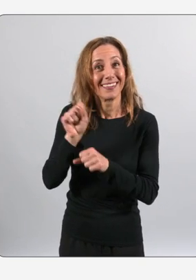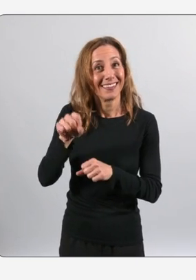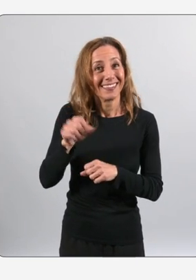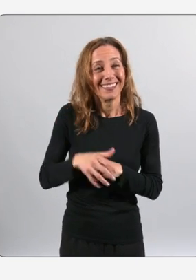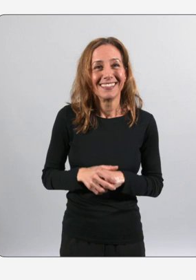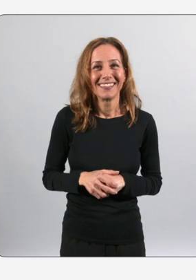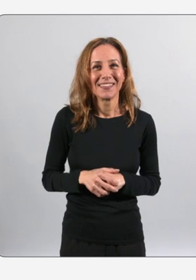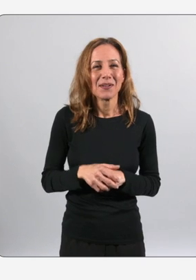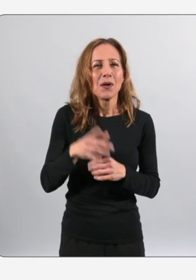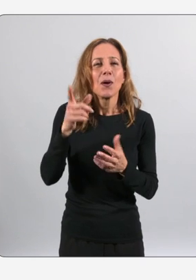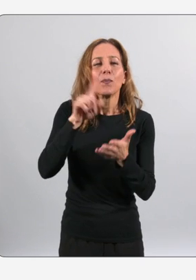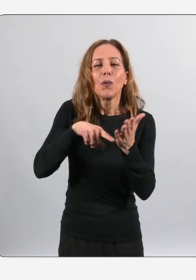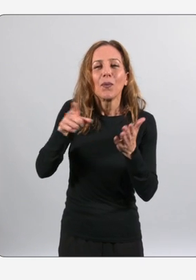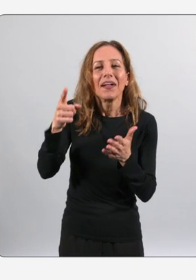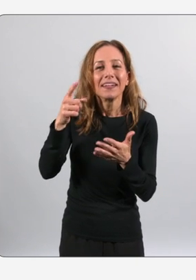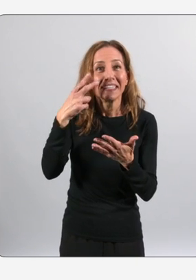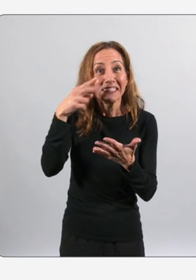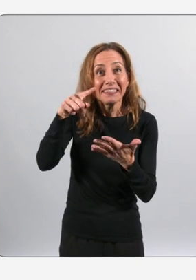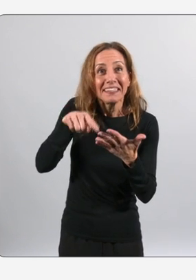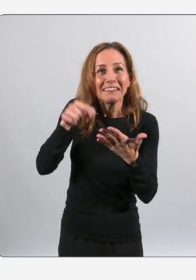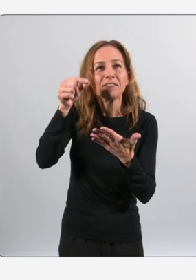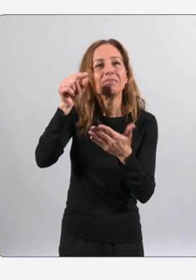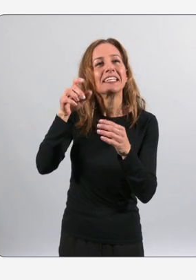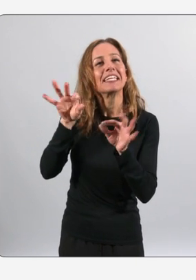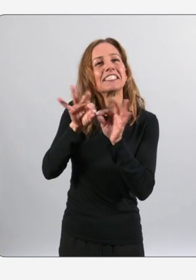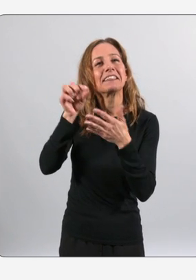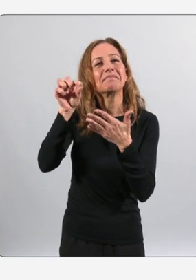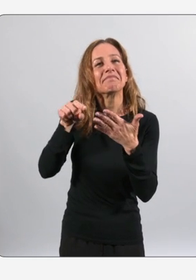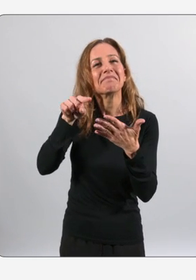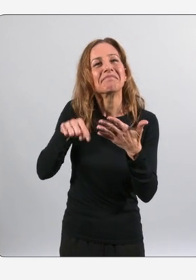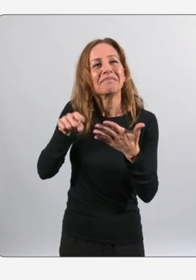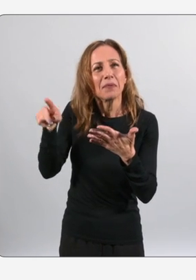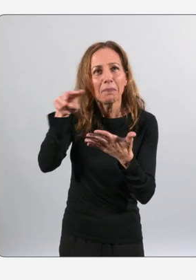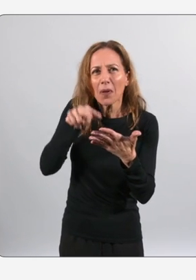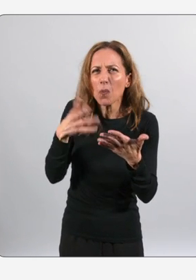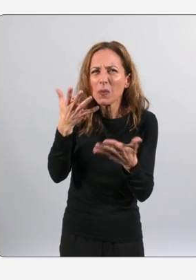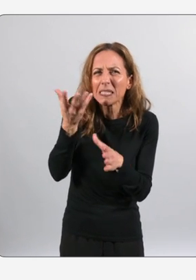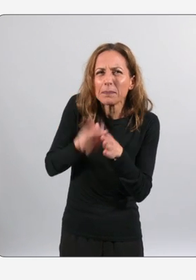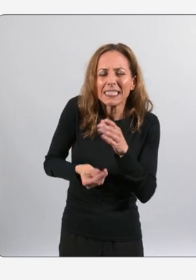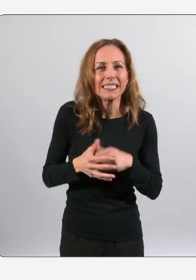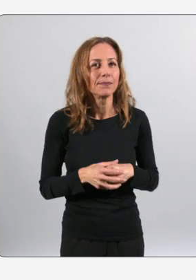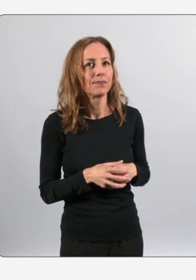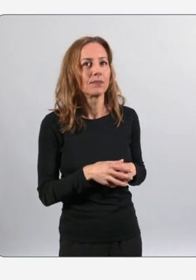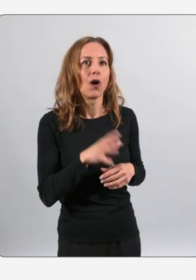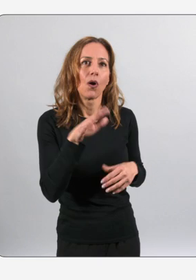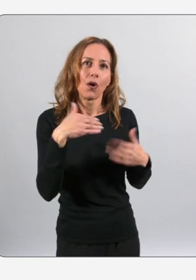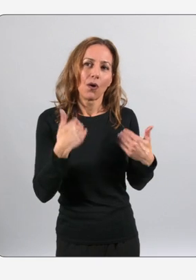What do you really think? What's missing? Well, it's great because there are so many things that are changing, all the